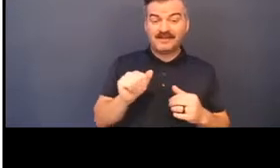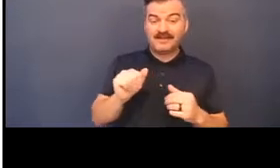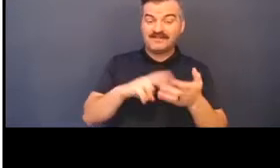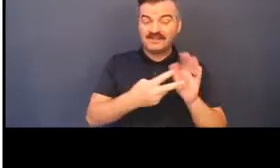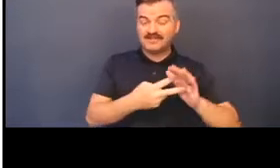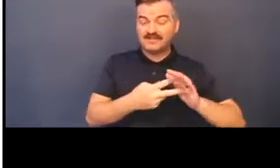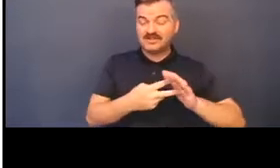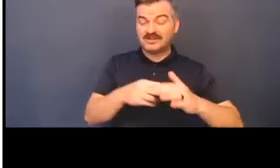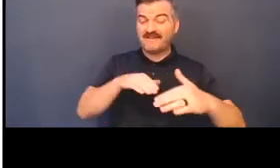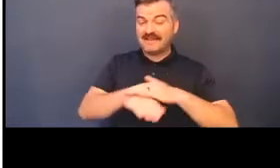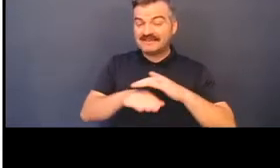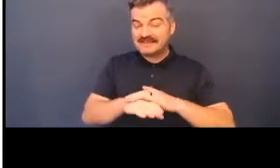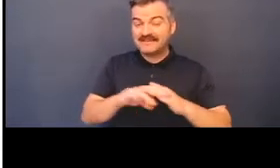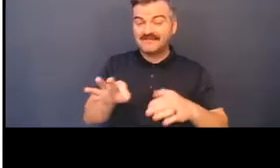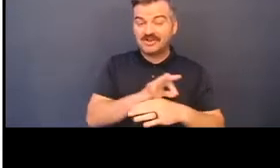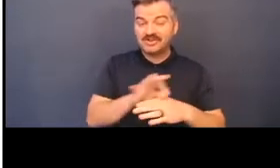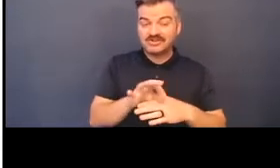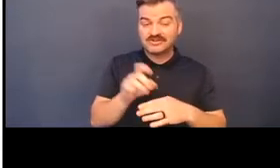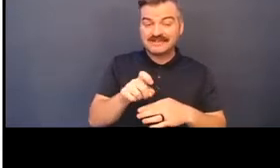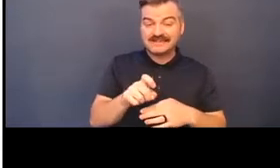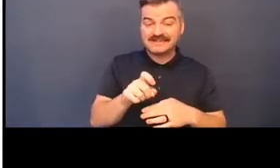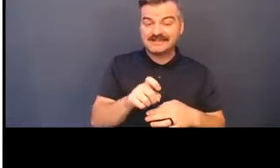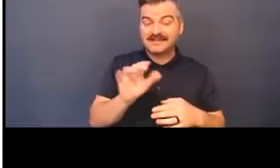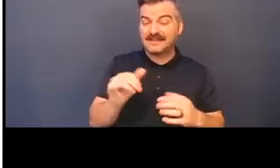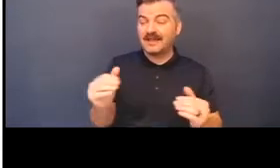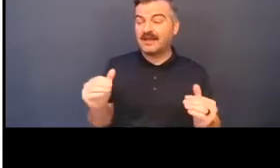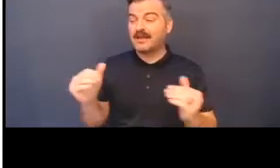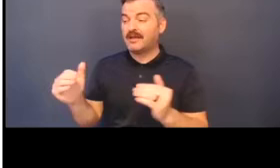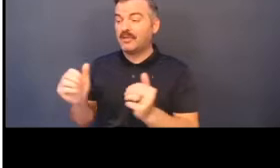parallels the definitions of special needs populations, almost to the word.